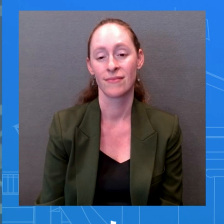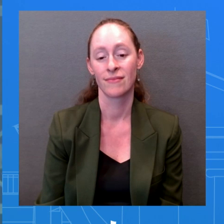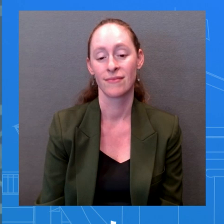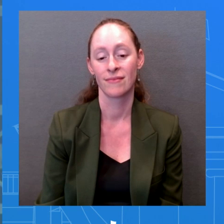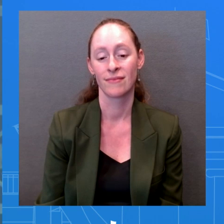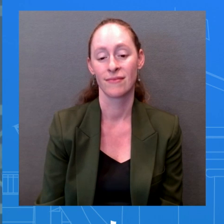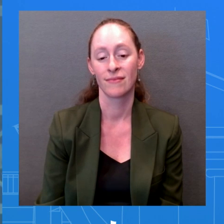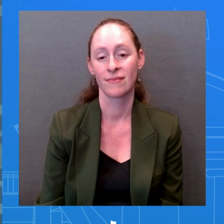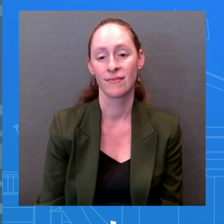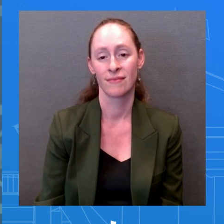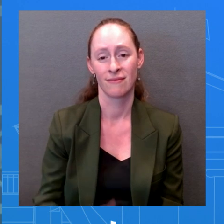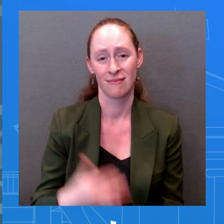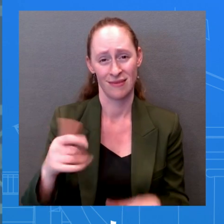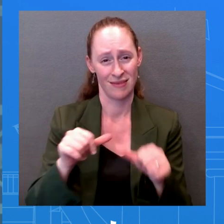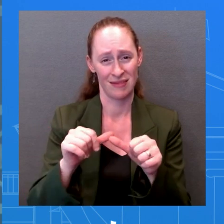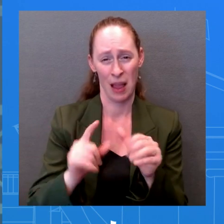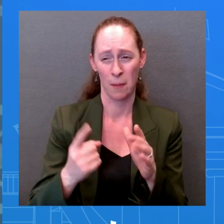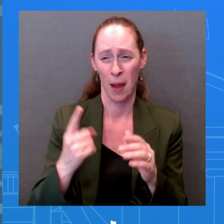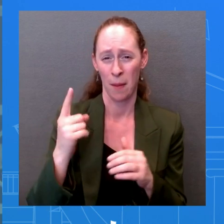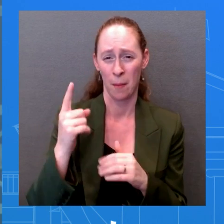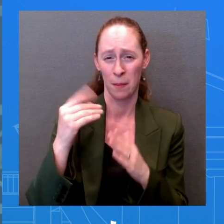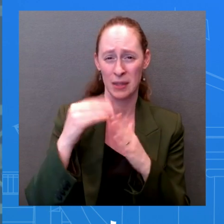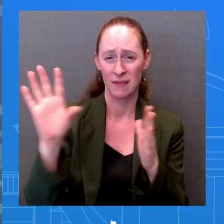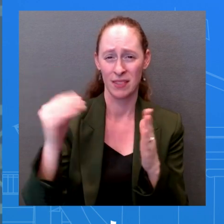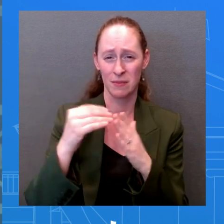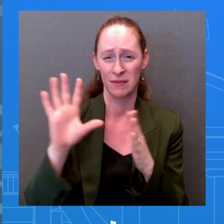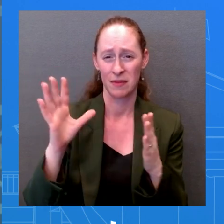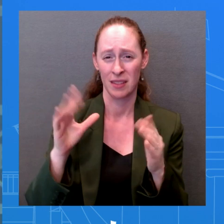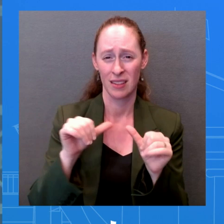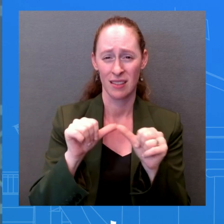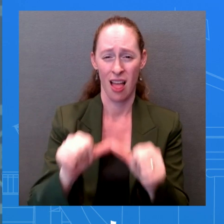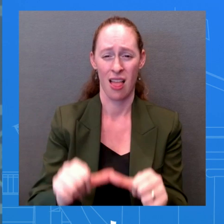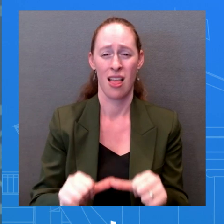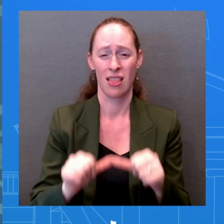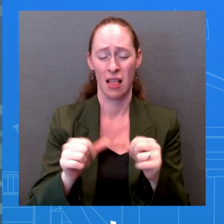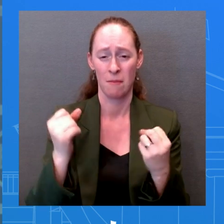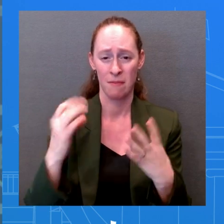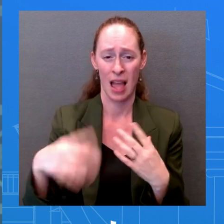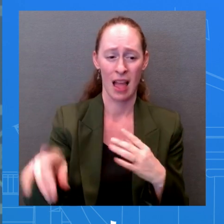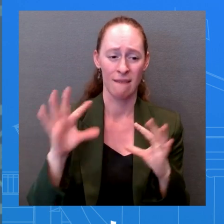that we have done these past several months. And we'll continue to do -- continue to make sure we --